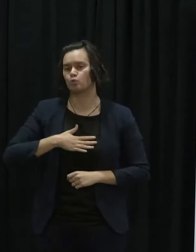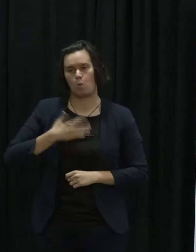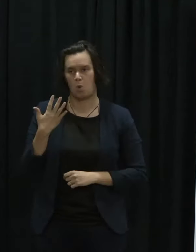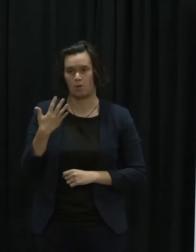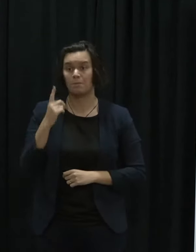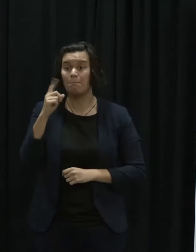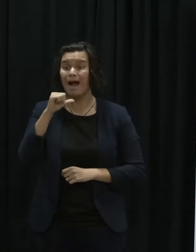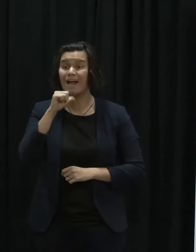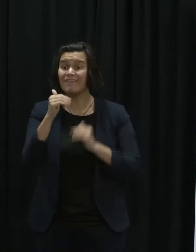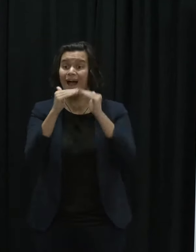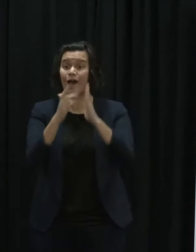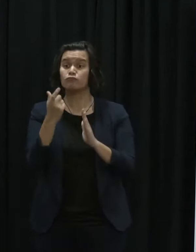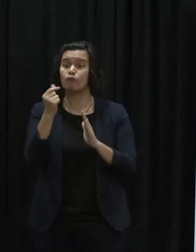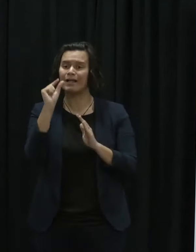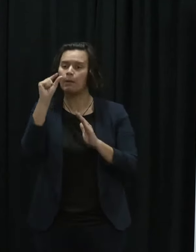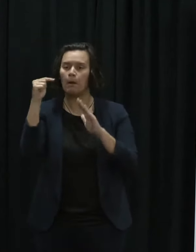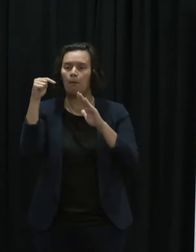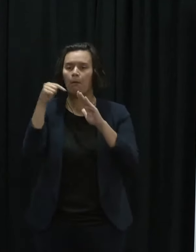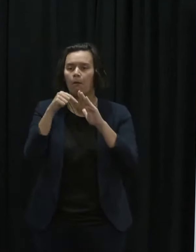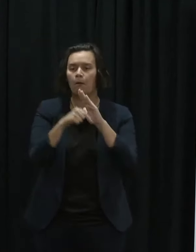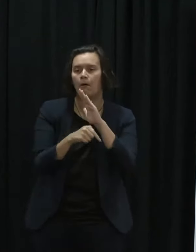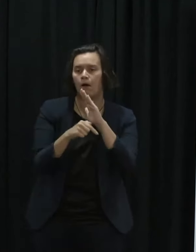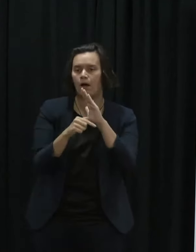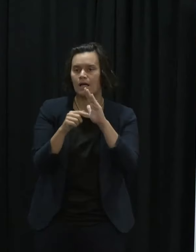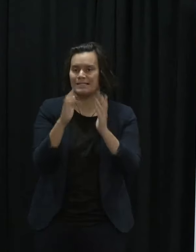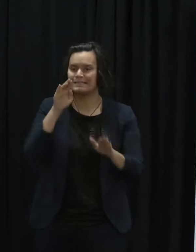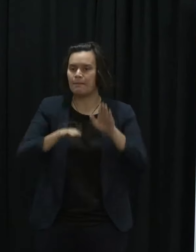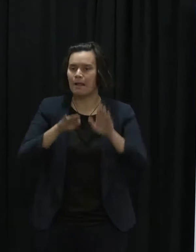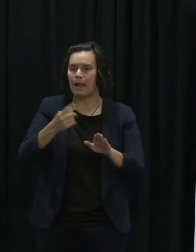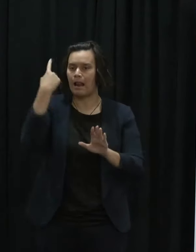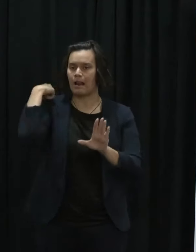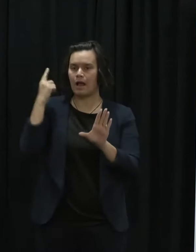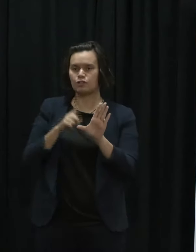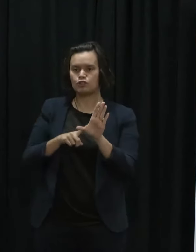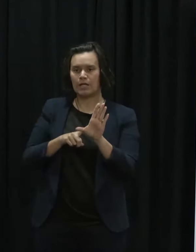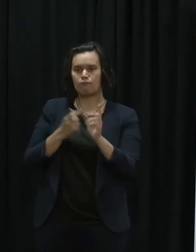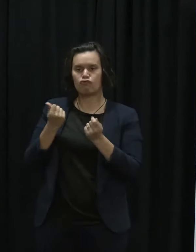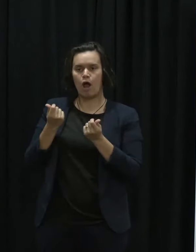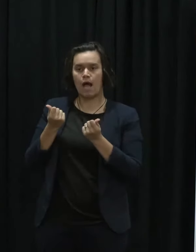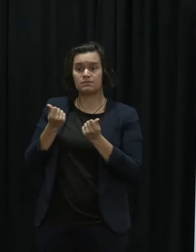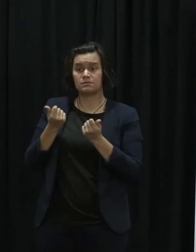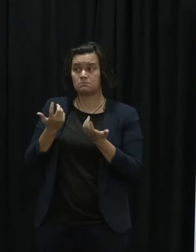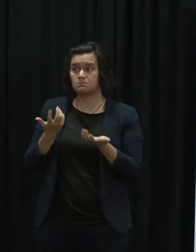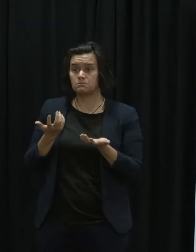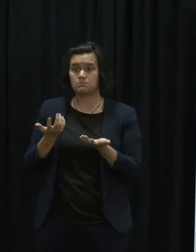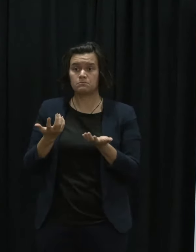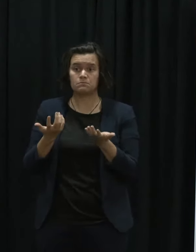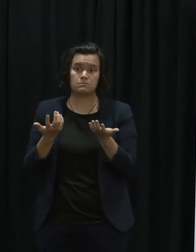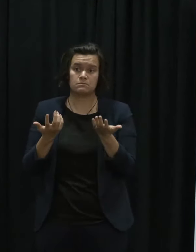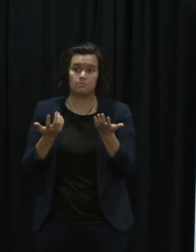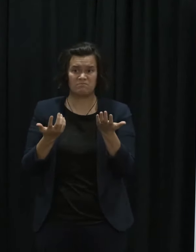this podium, is it is in no one's interest to see a complete collapse of the market but if we saw house prices fall